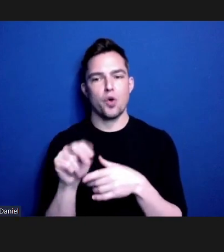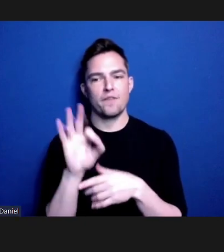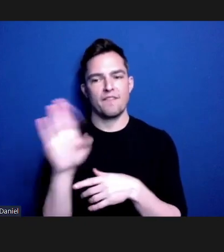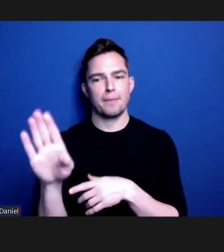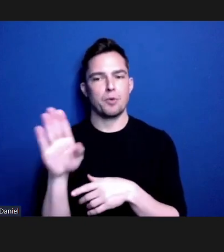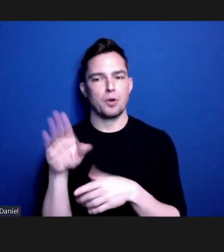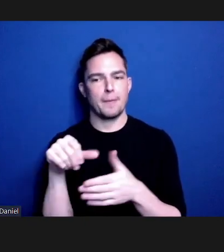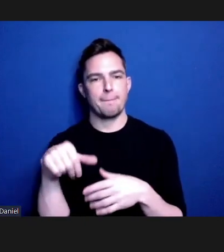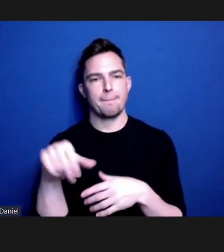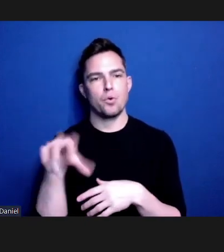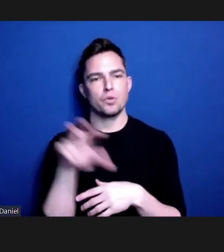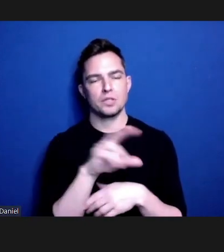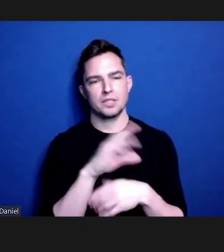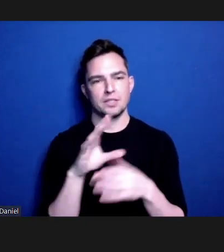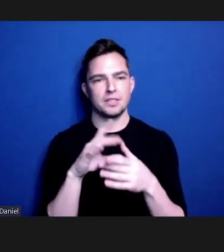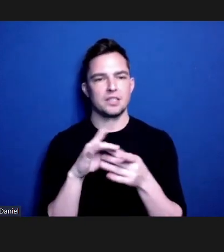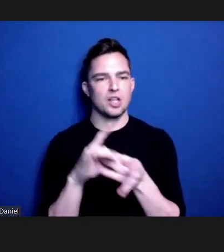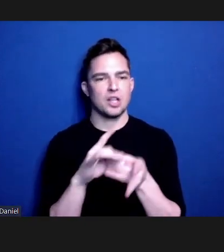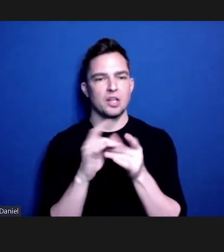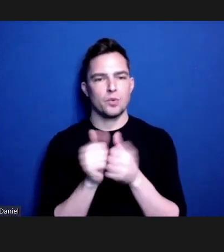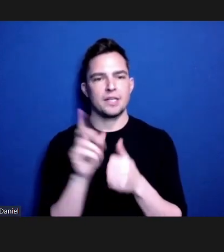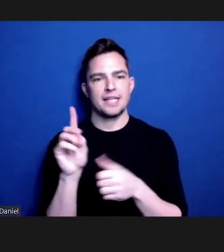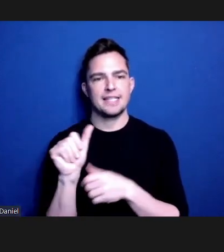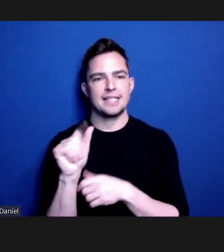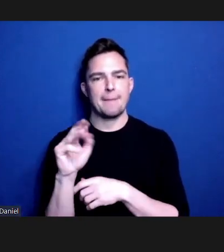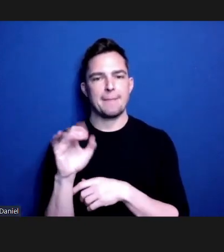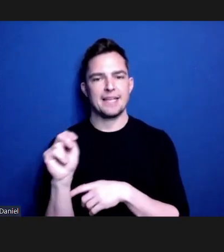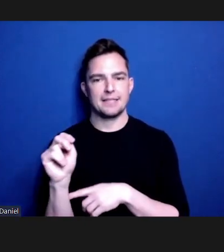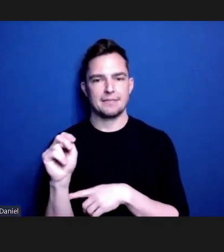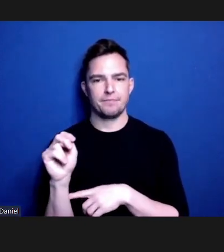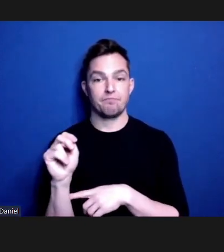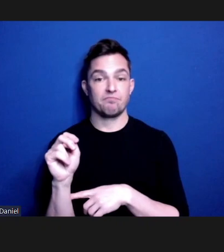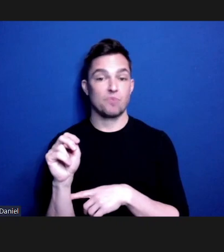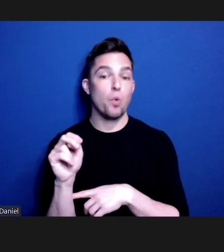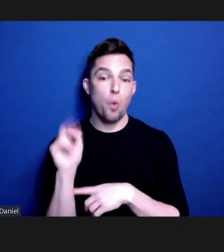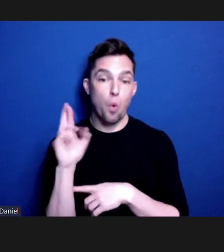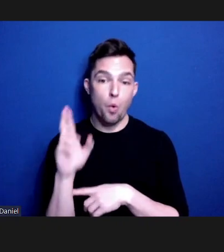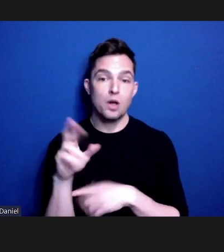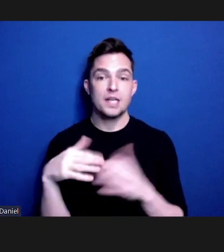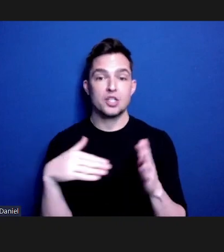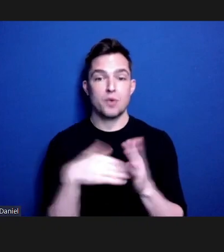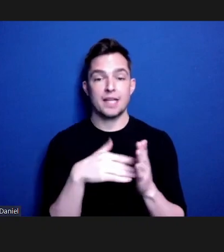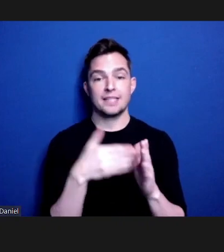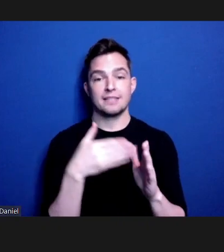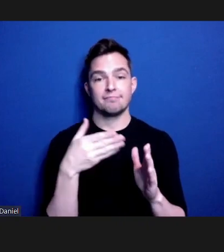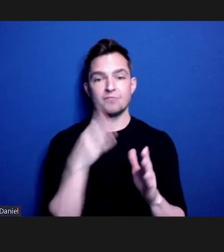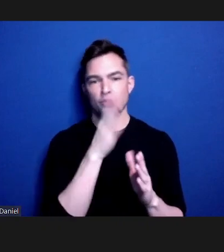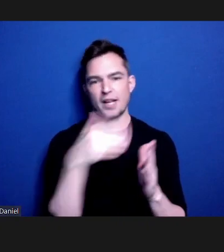with Damien, or even directly against the grade eight teacher because again, that episode